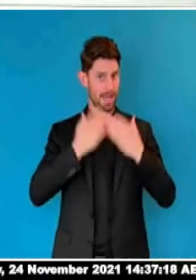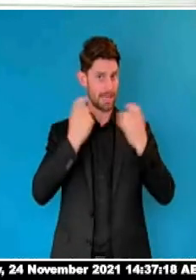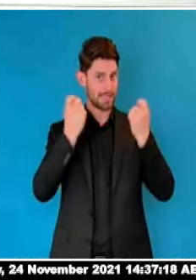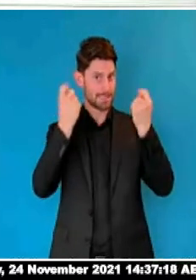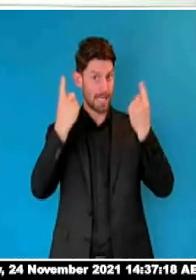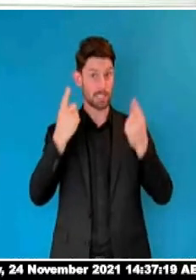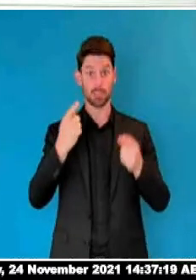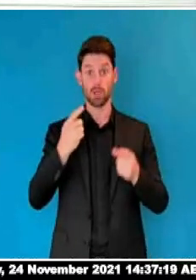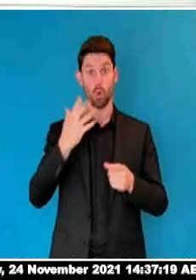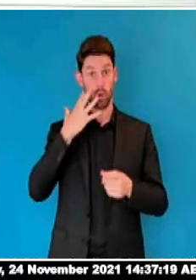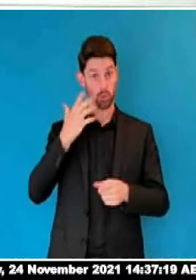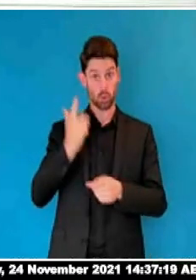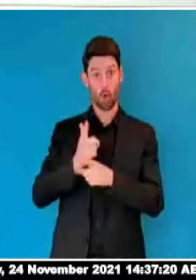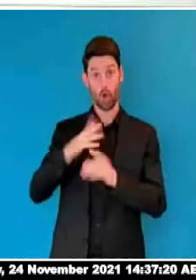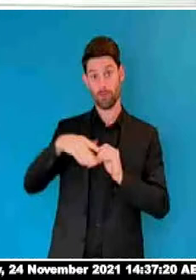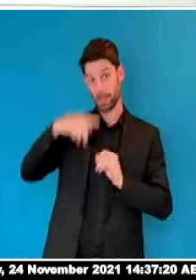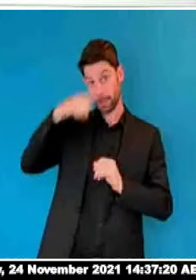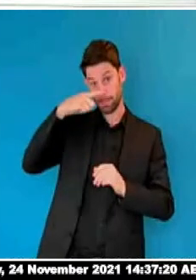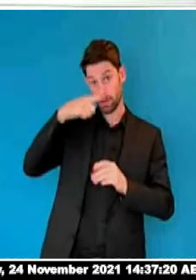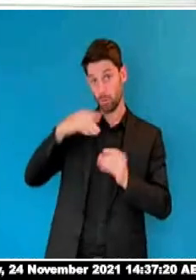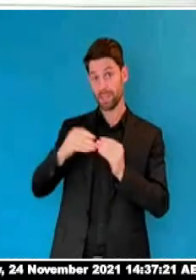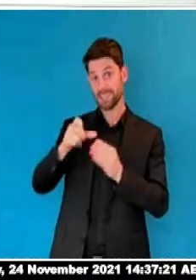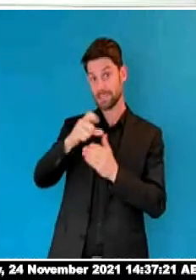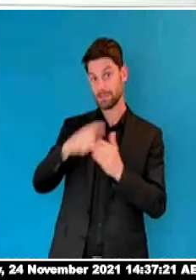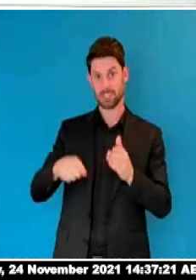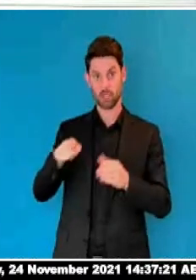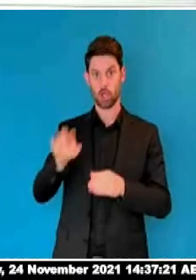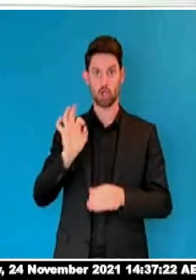with a disability, this is not a homogenised group of people.